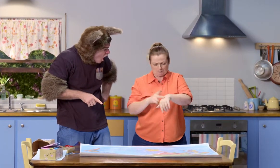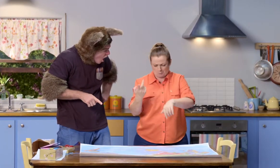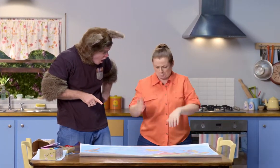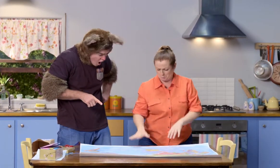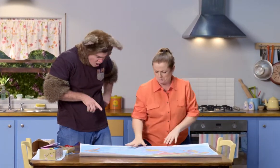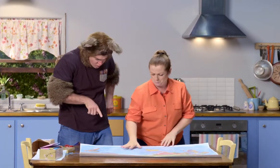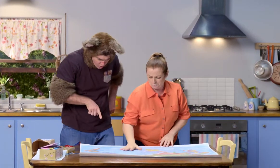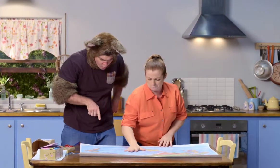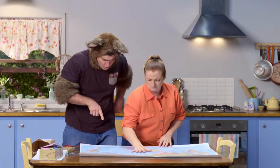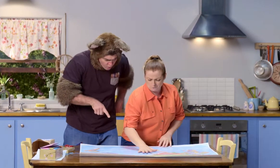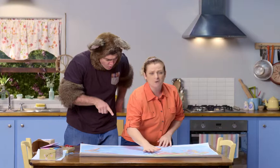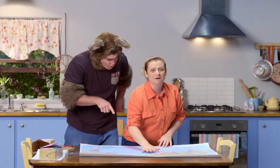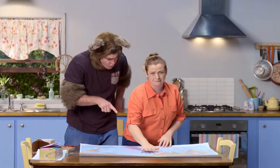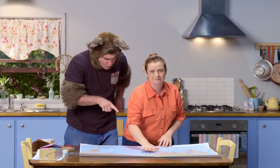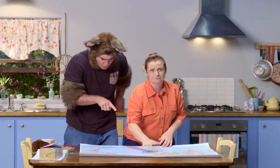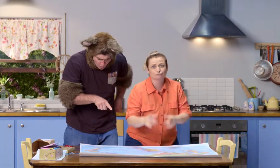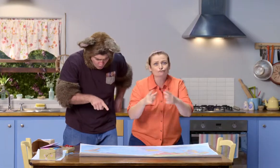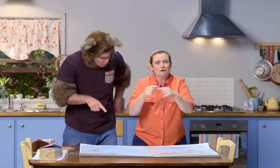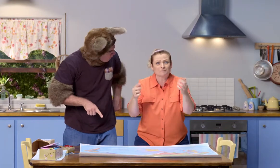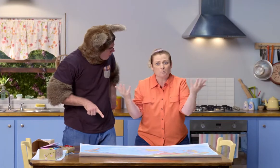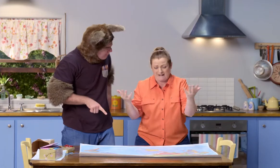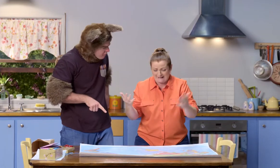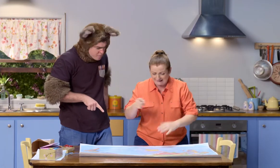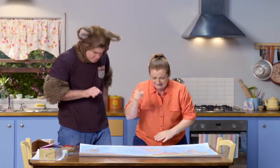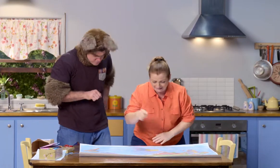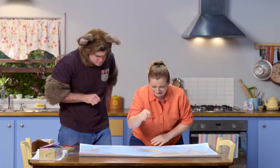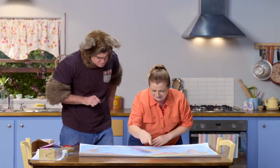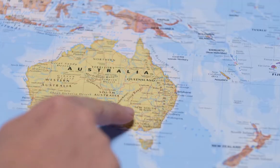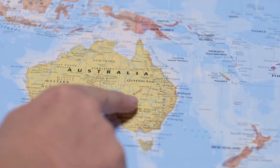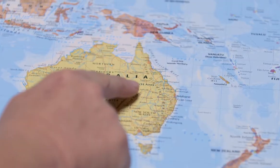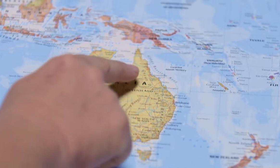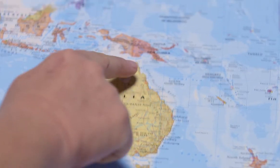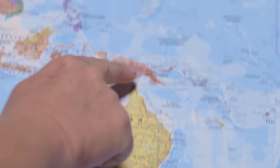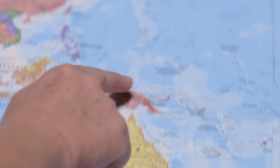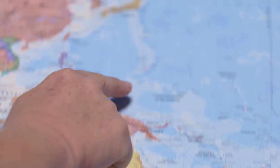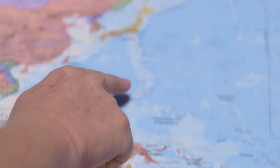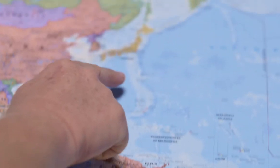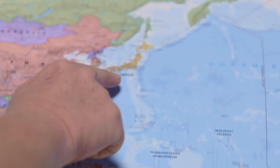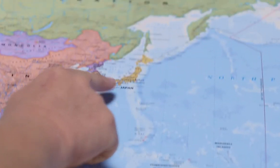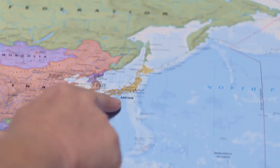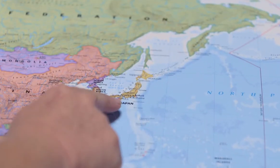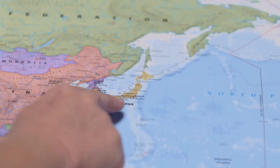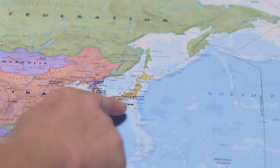Look at all the blue sea around Australia. And Japan is all the way up here.